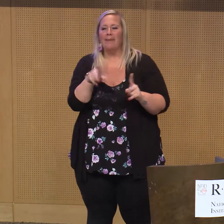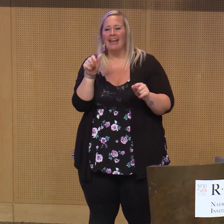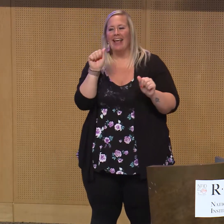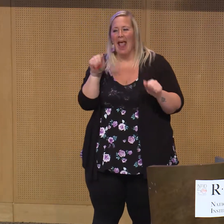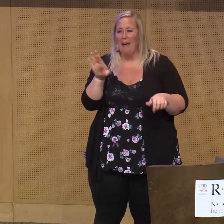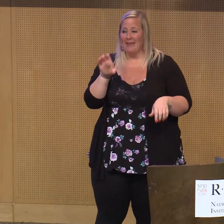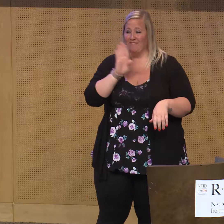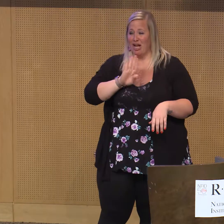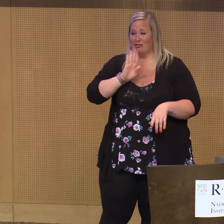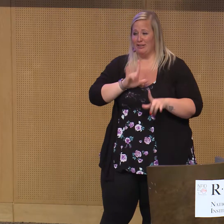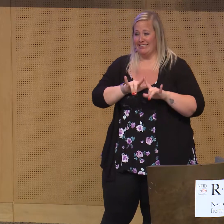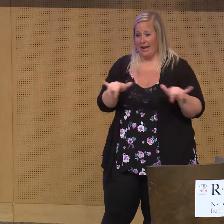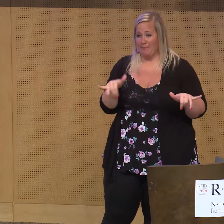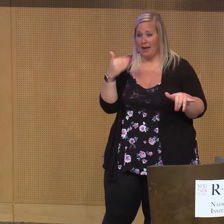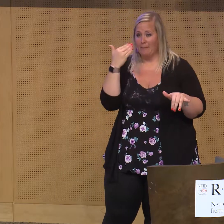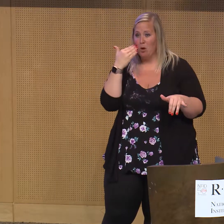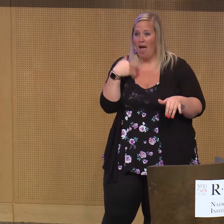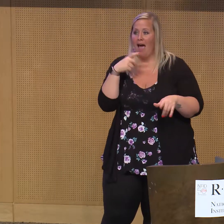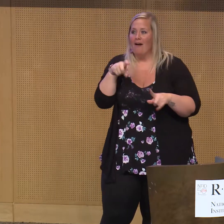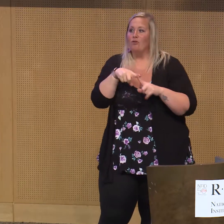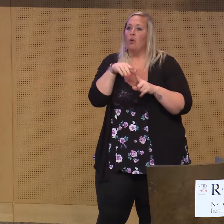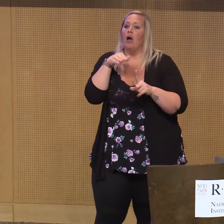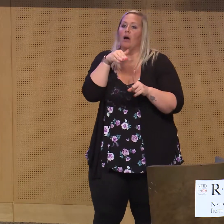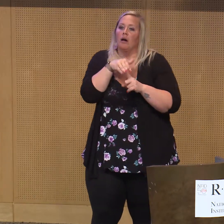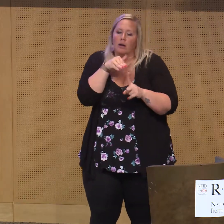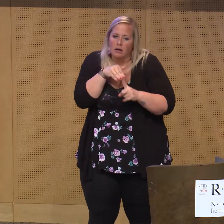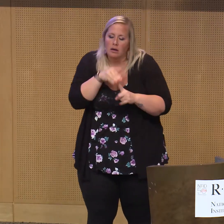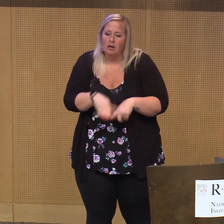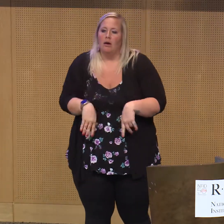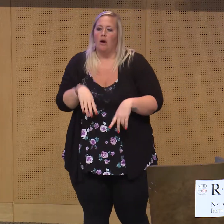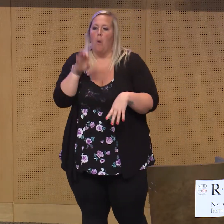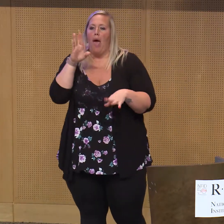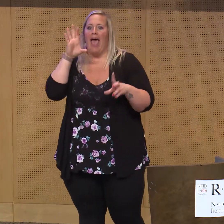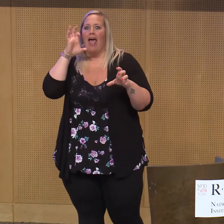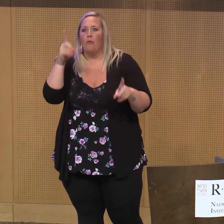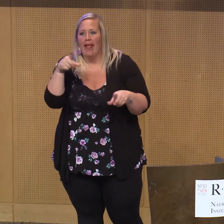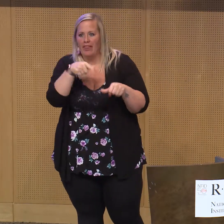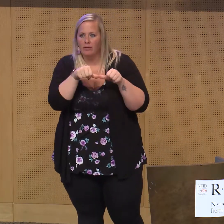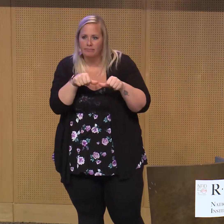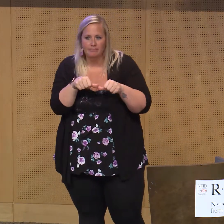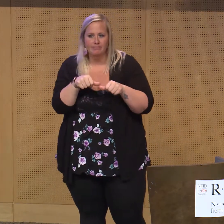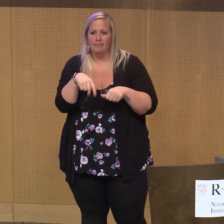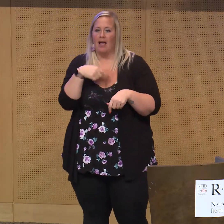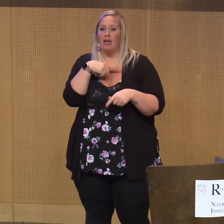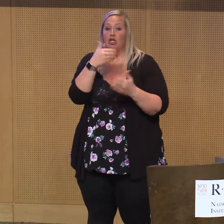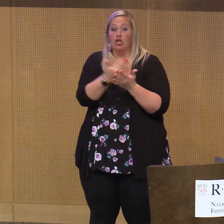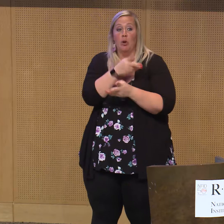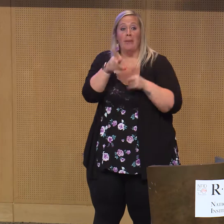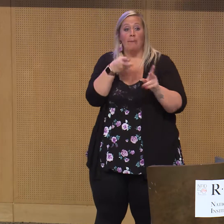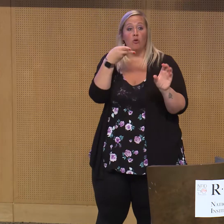And I like that, but it can be frustrating at the same time because I need to constantly remind and educate my co-workers